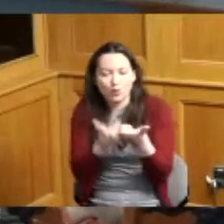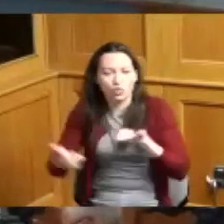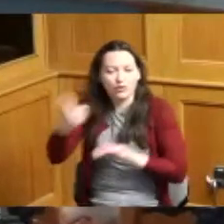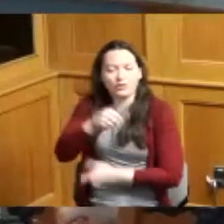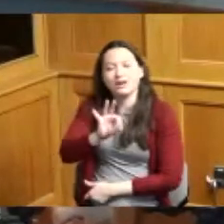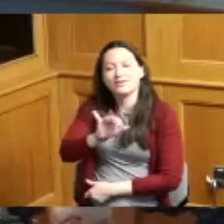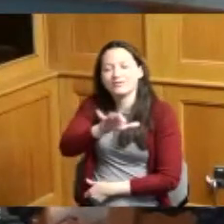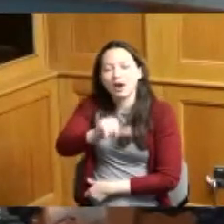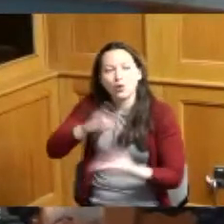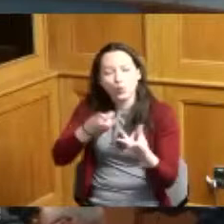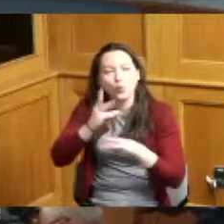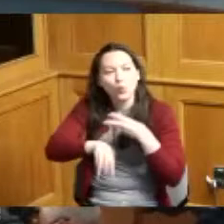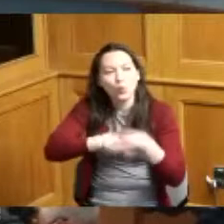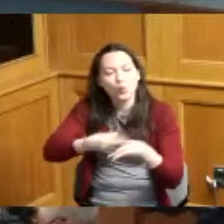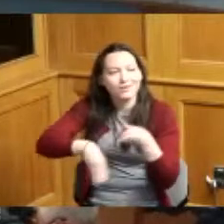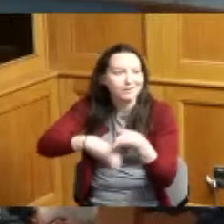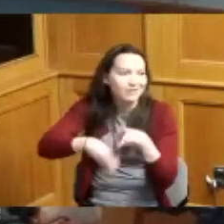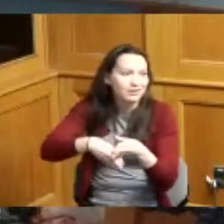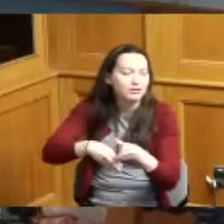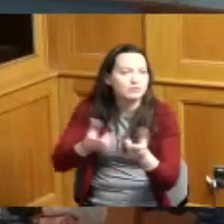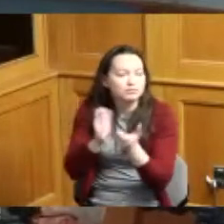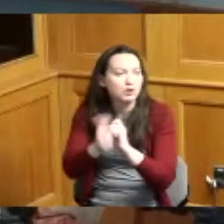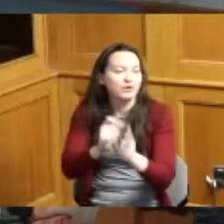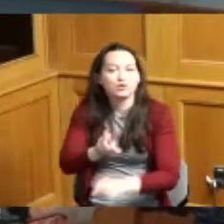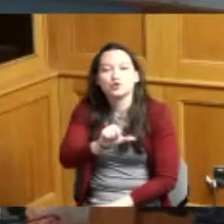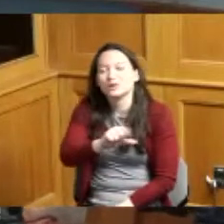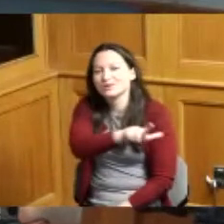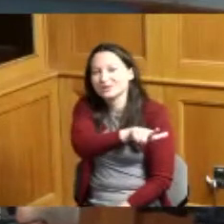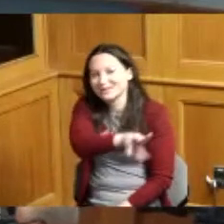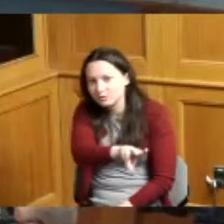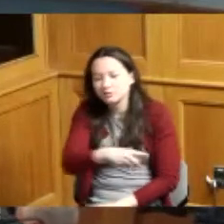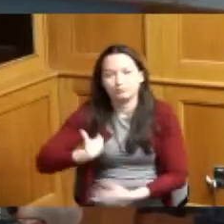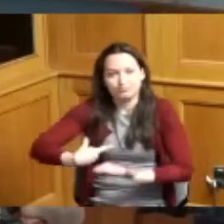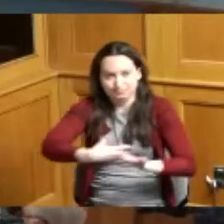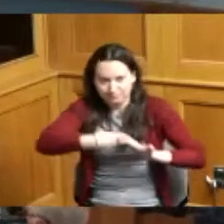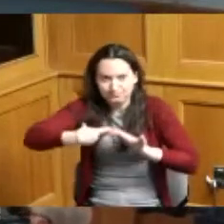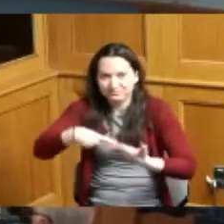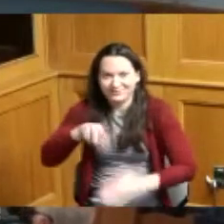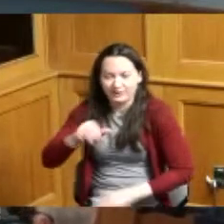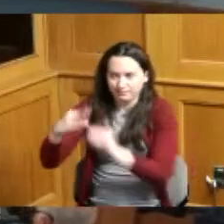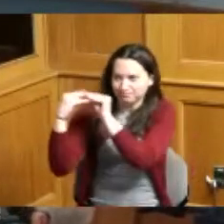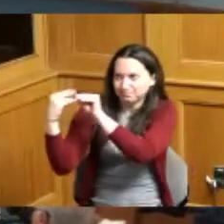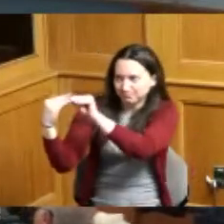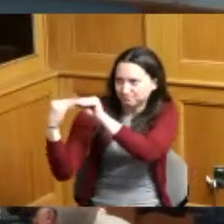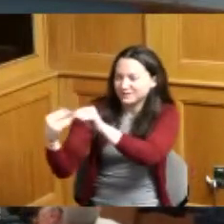Cup 2026 um as the board's aware we've been in discussions with FIFA over the past several days